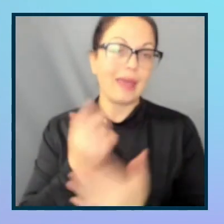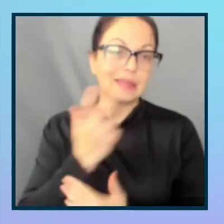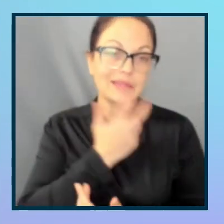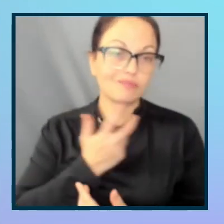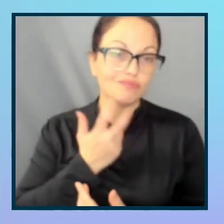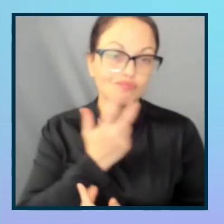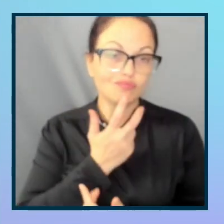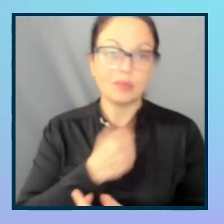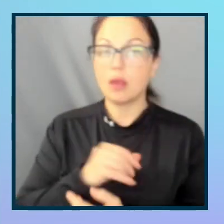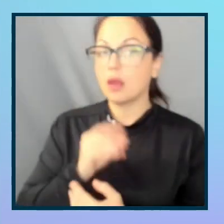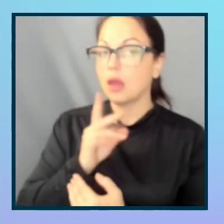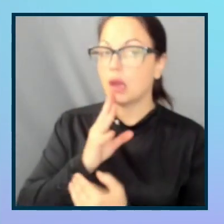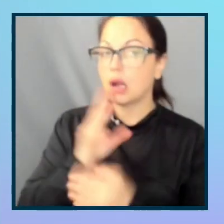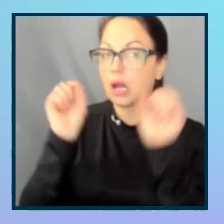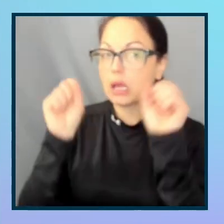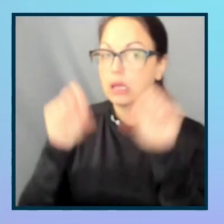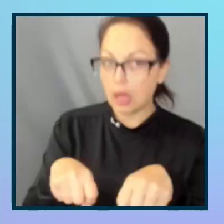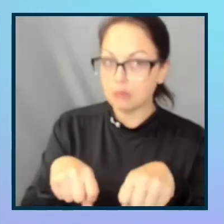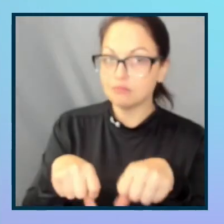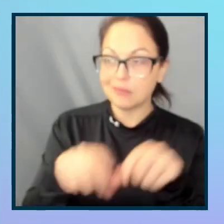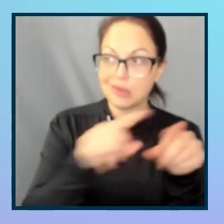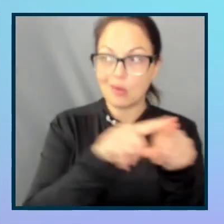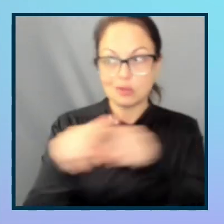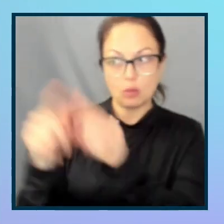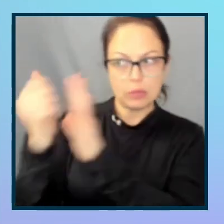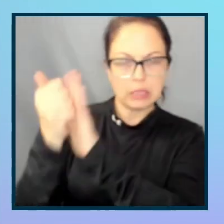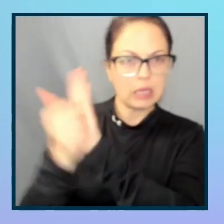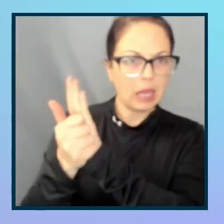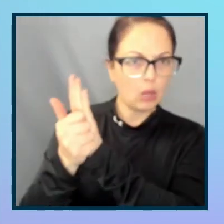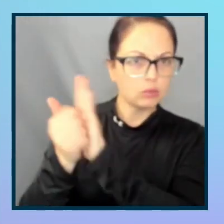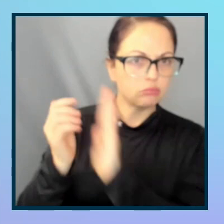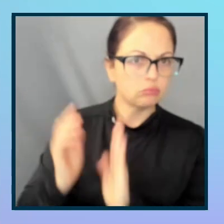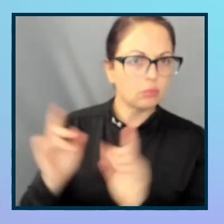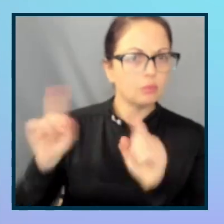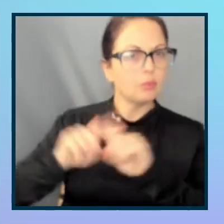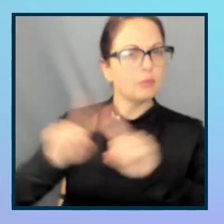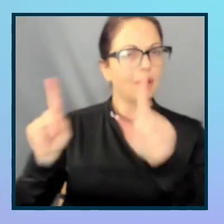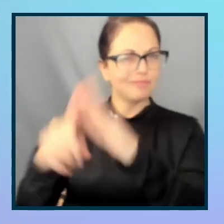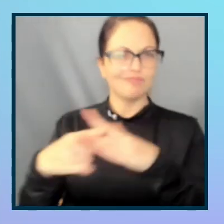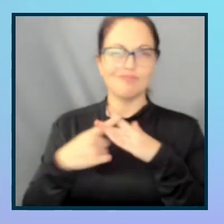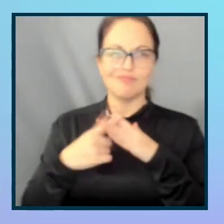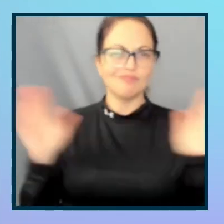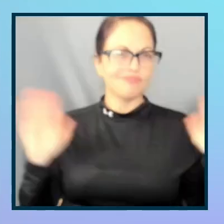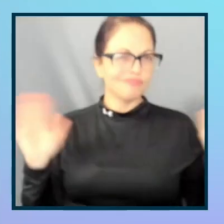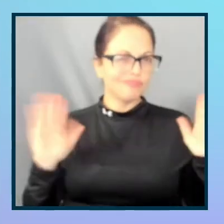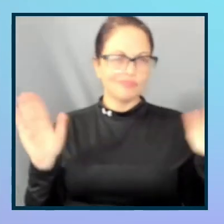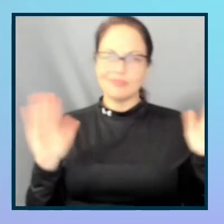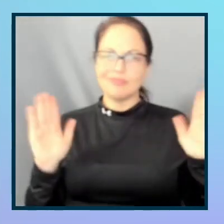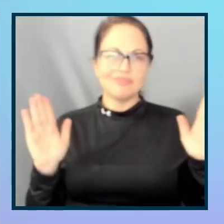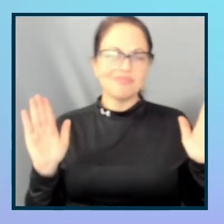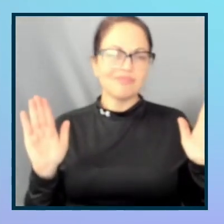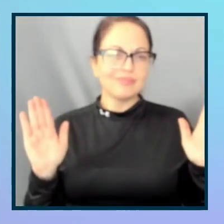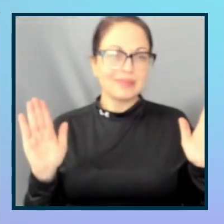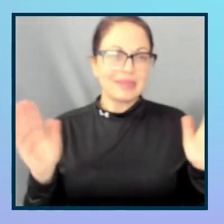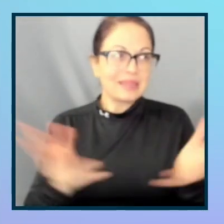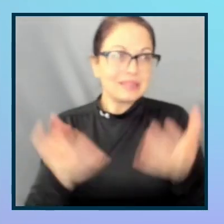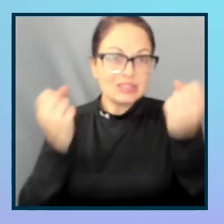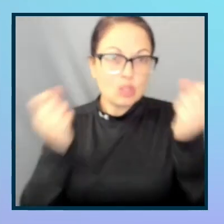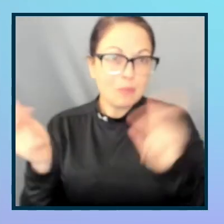not just be an accountant. But from the very beginning, I said, "no, this is too narrow, because we have a lot of people that are not on camera."